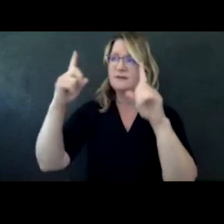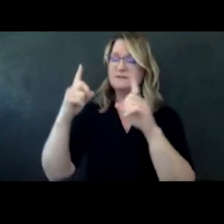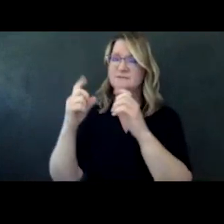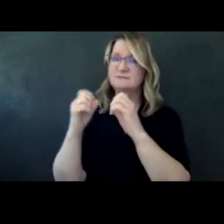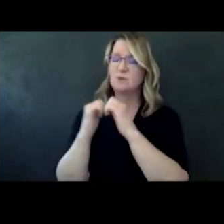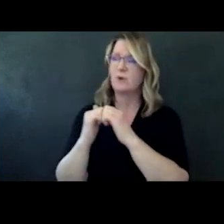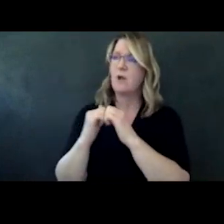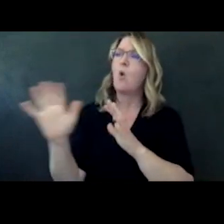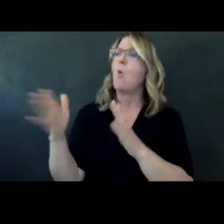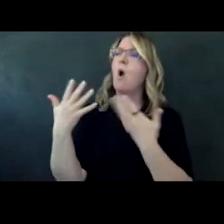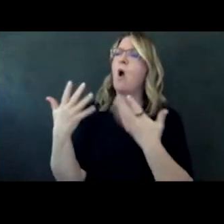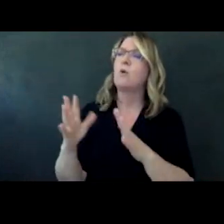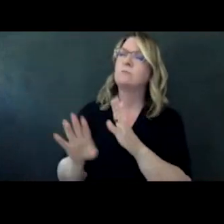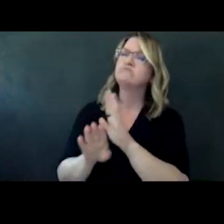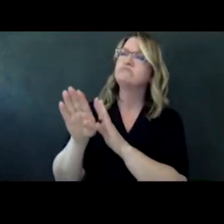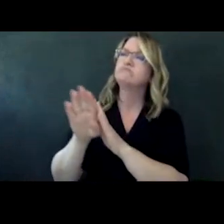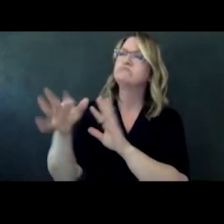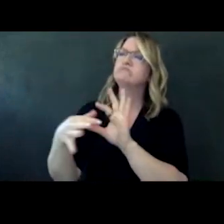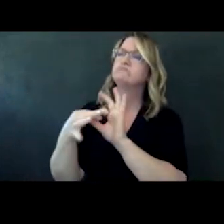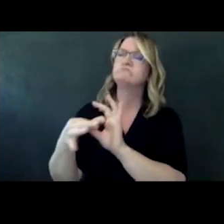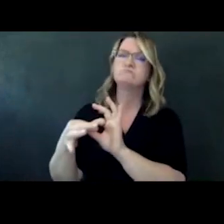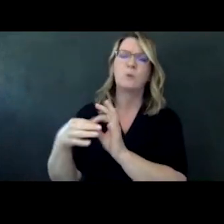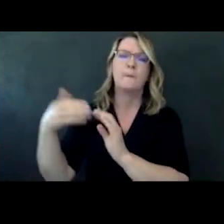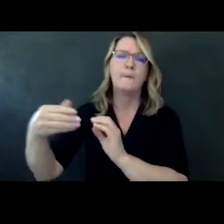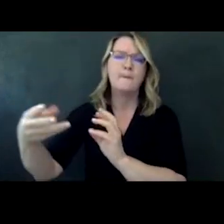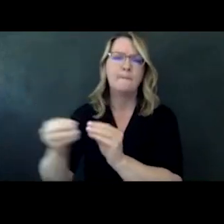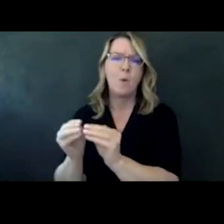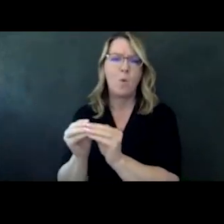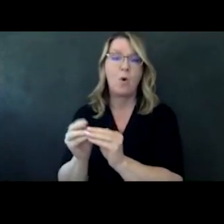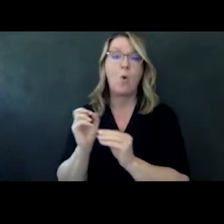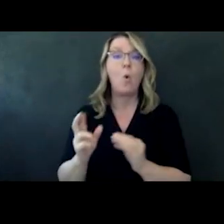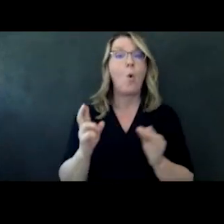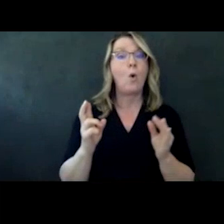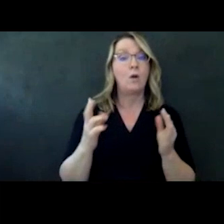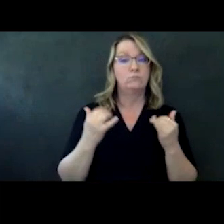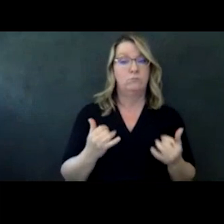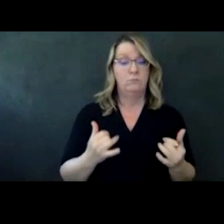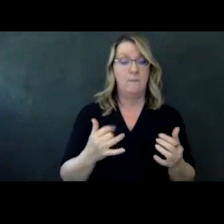further? Or are there current partners that are not a good fit and not giving your participants